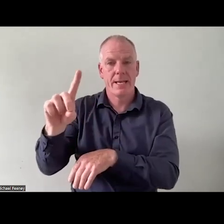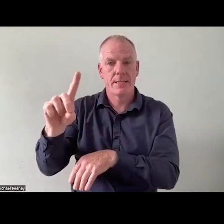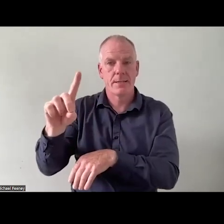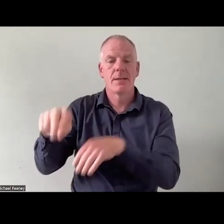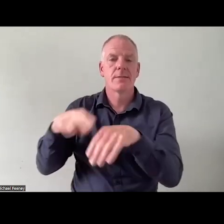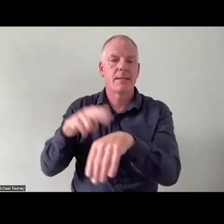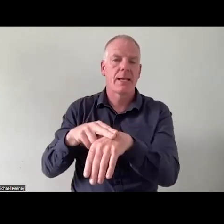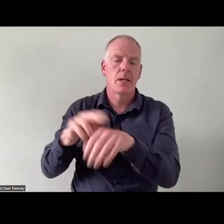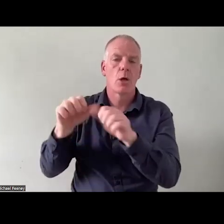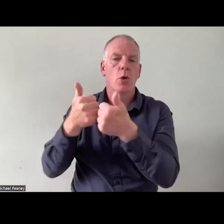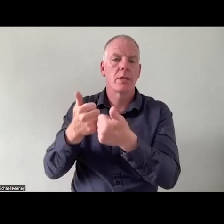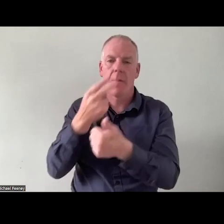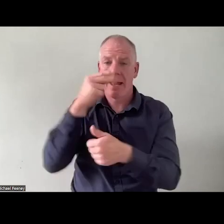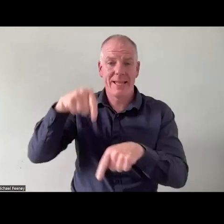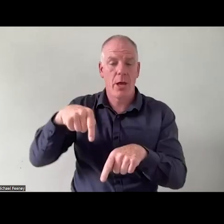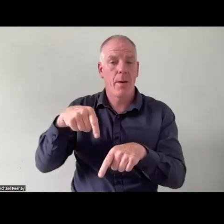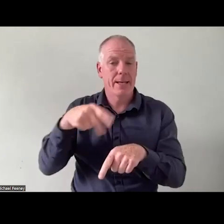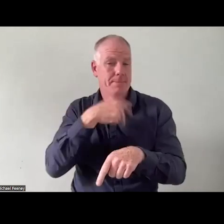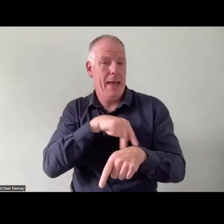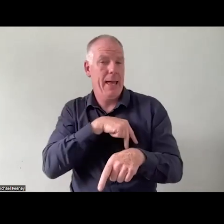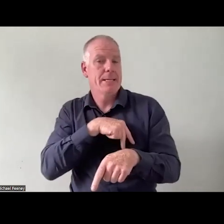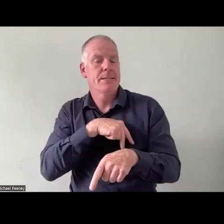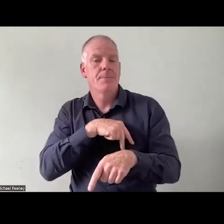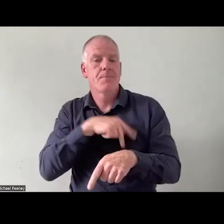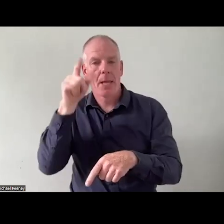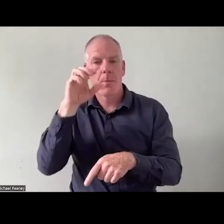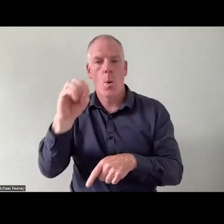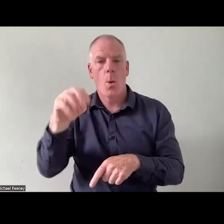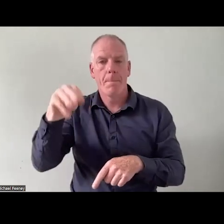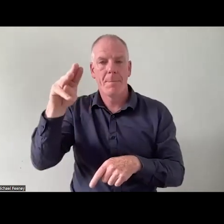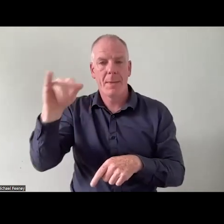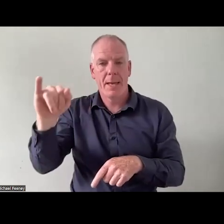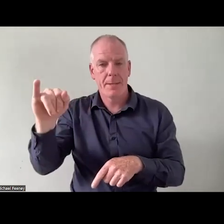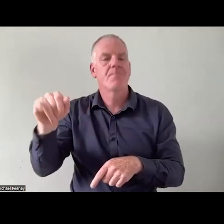here in Spain called ONCE, and it's one of their biggest events of the year.